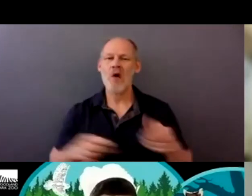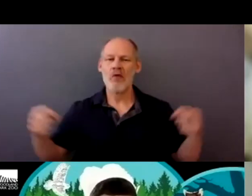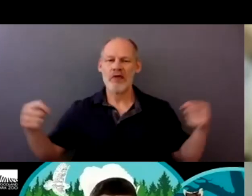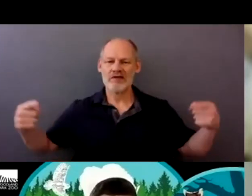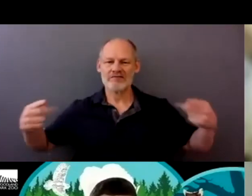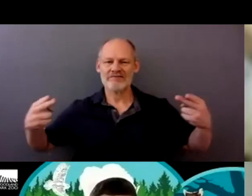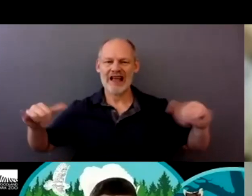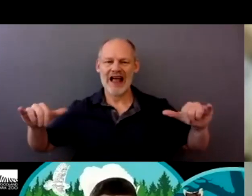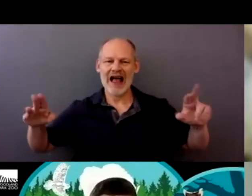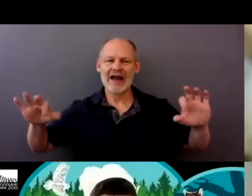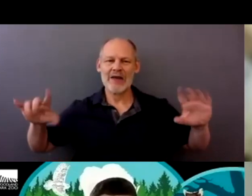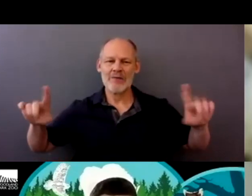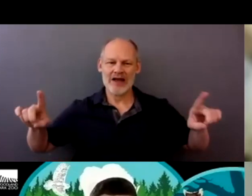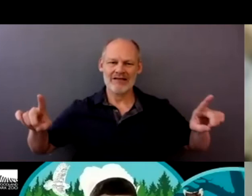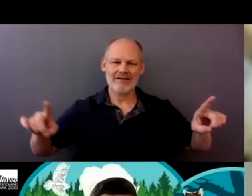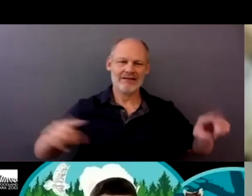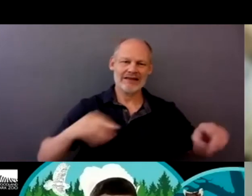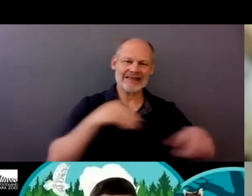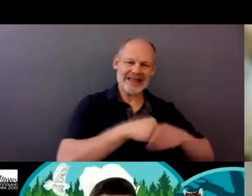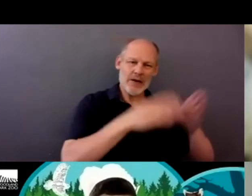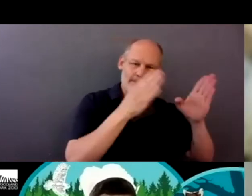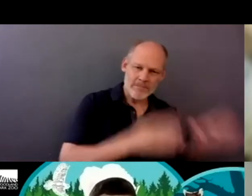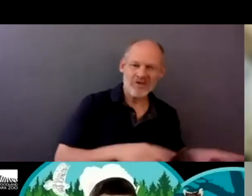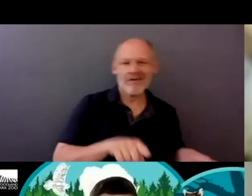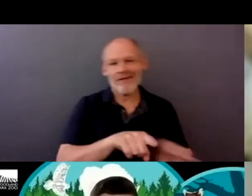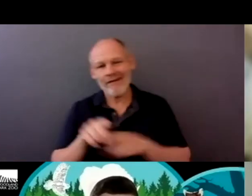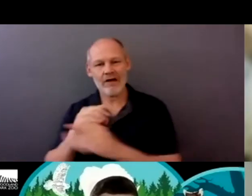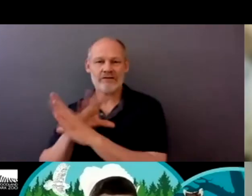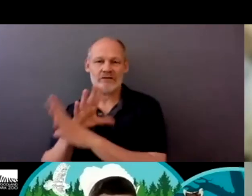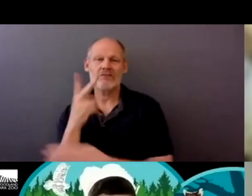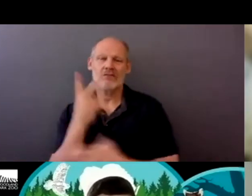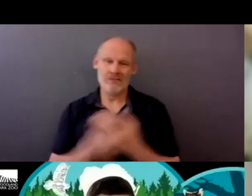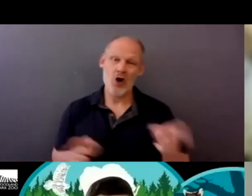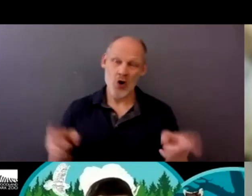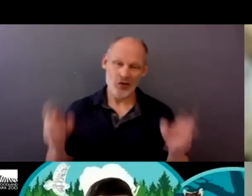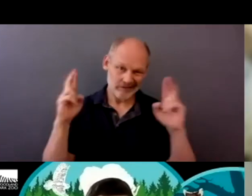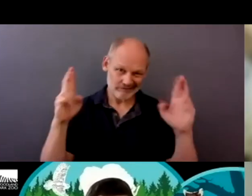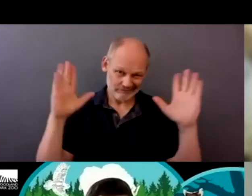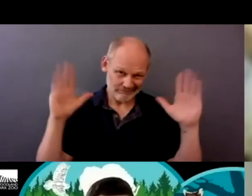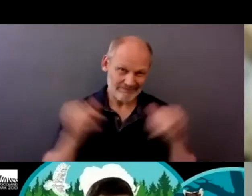But how, given how limited often times our resources are,